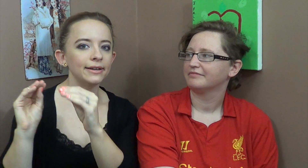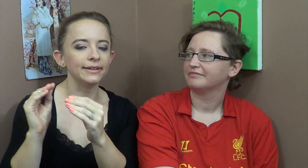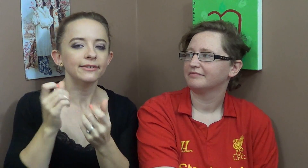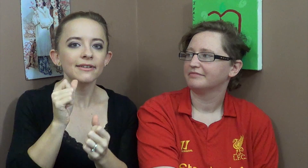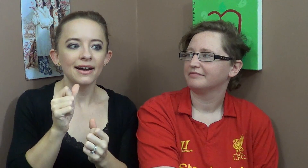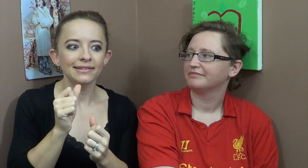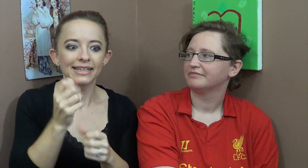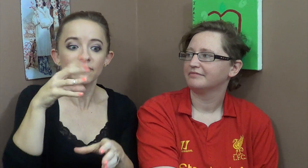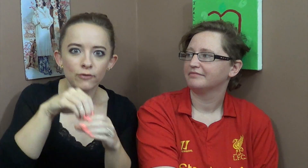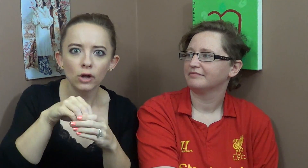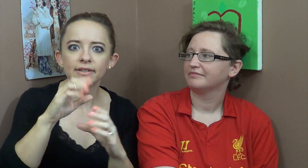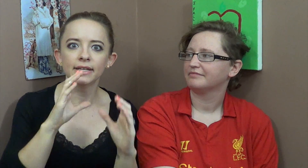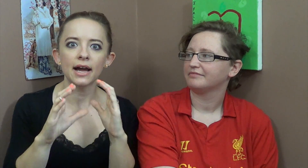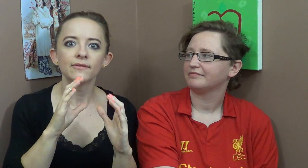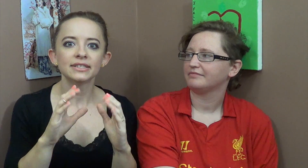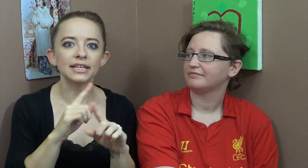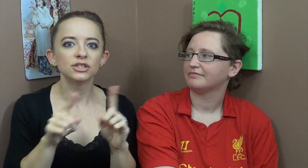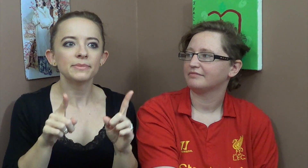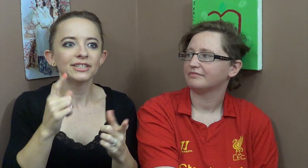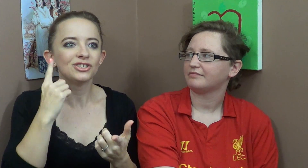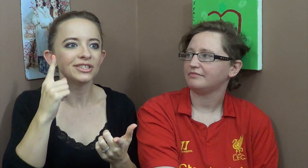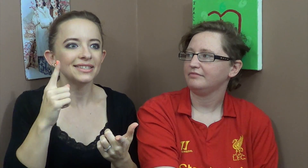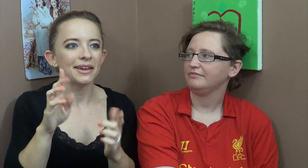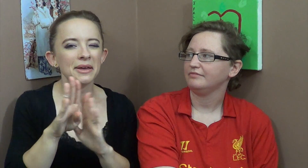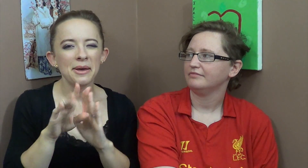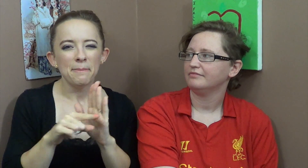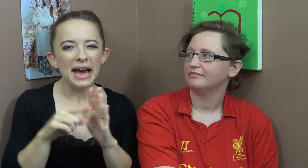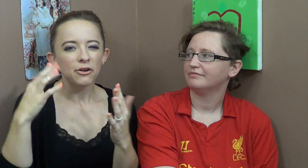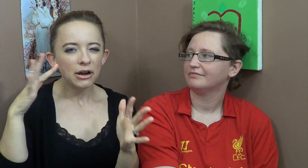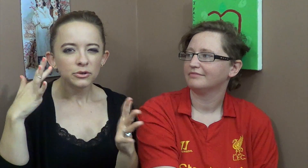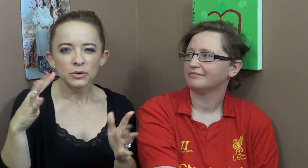talking. You're not involved in the conversation but it's just like background